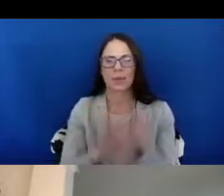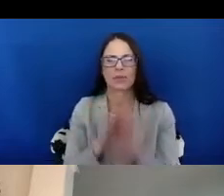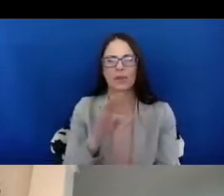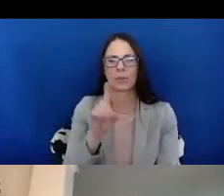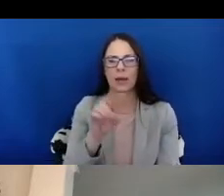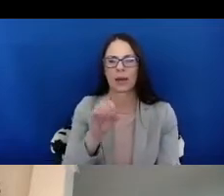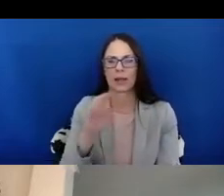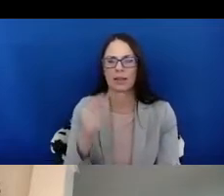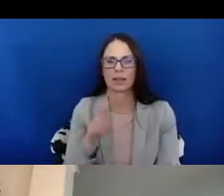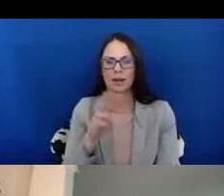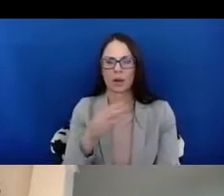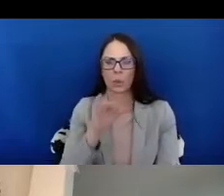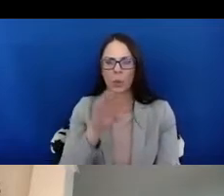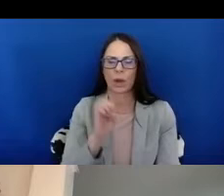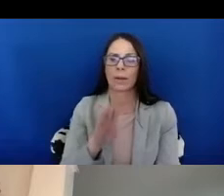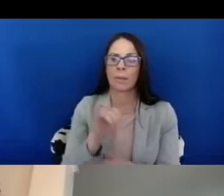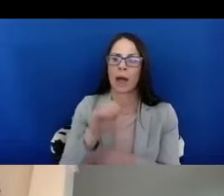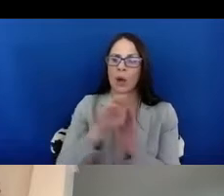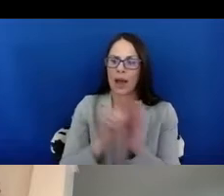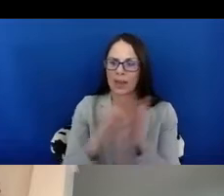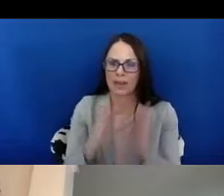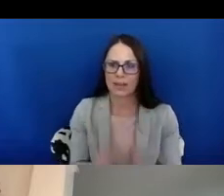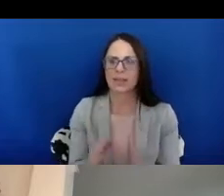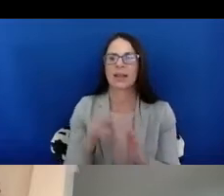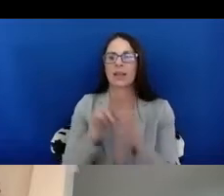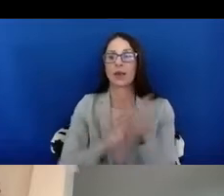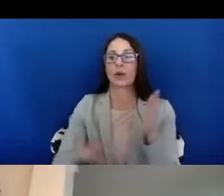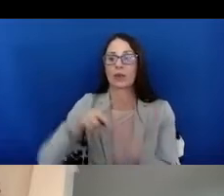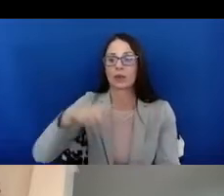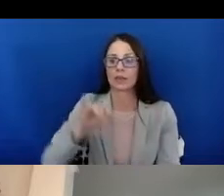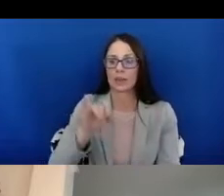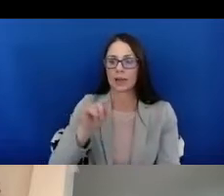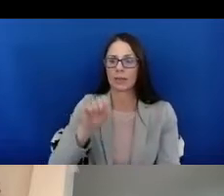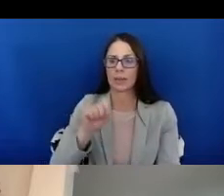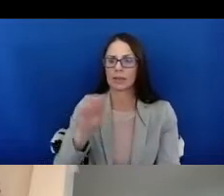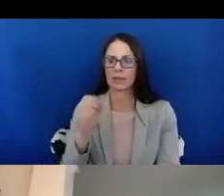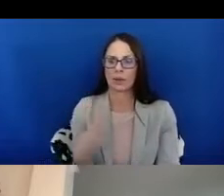critical care physician at the University of Pittsburgh, and with whom I had